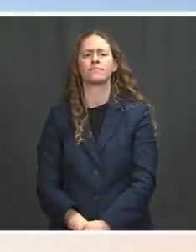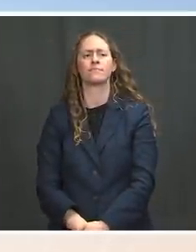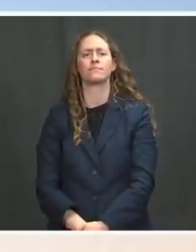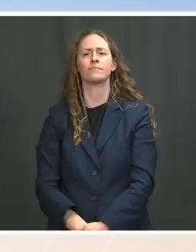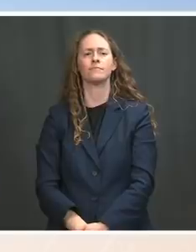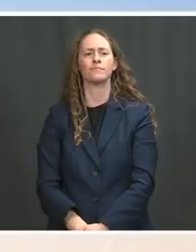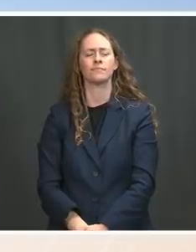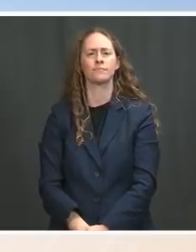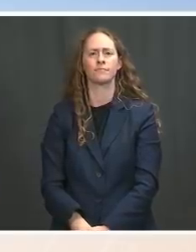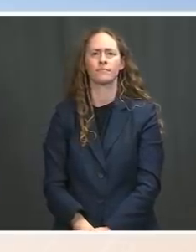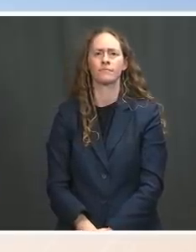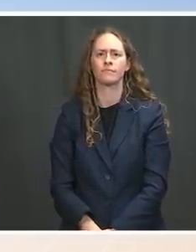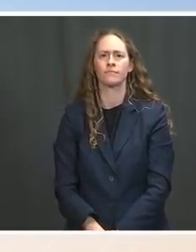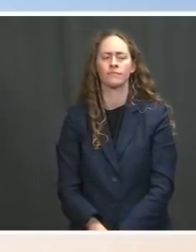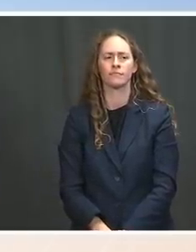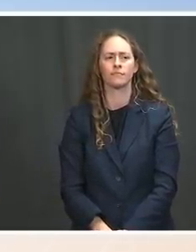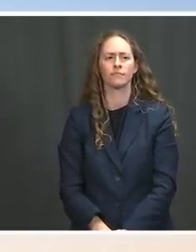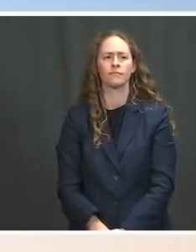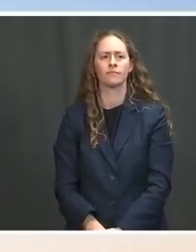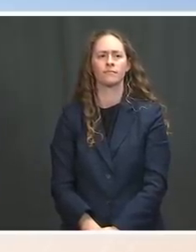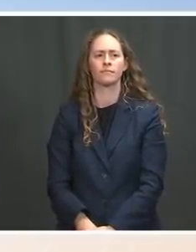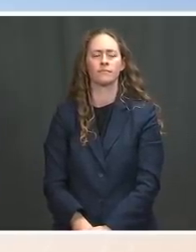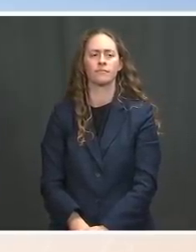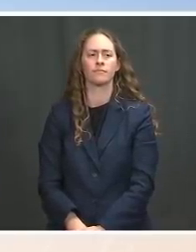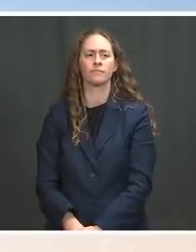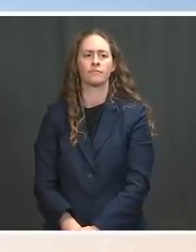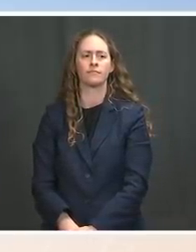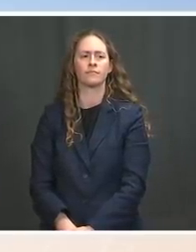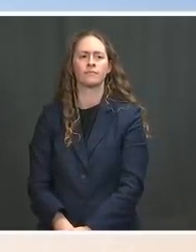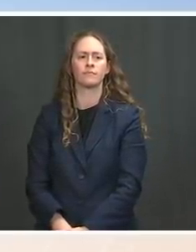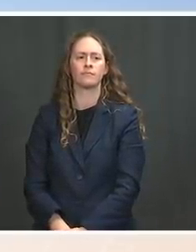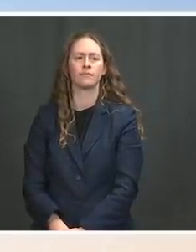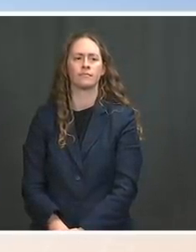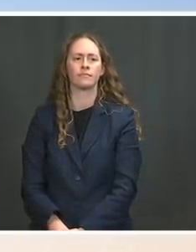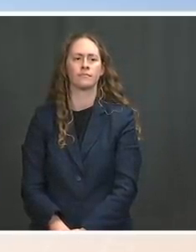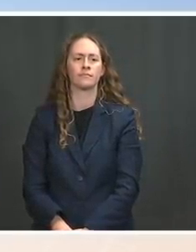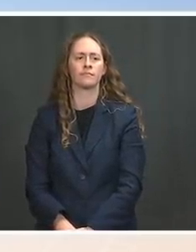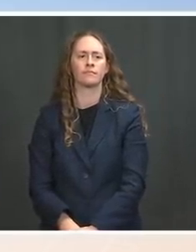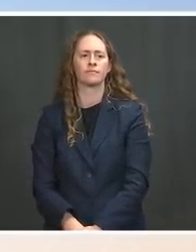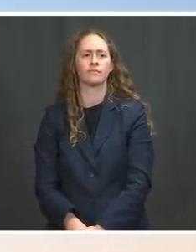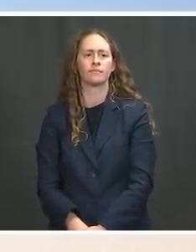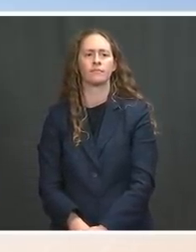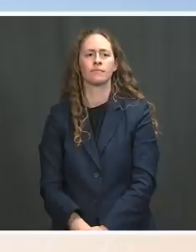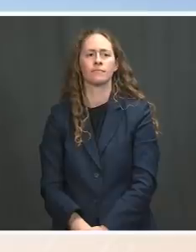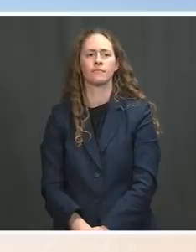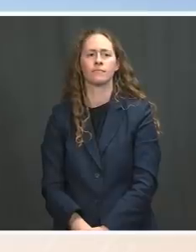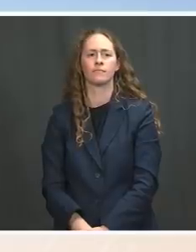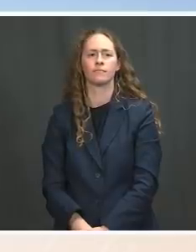the escalating situation in Israel. Does the administration plan to drop their objections